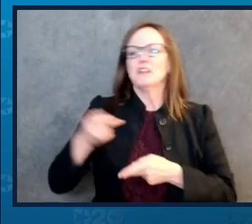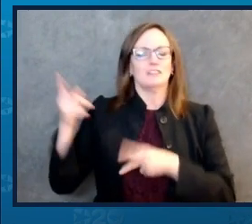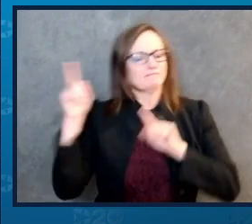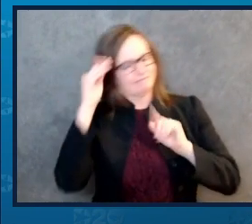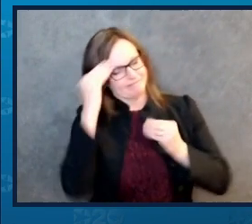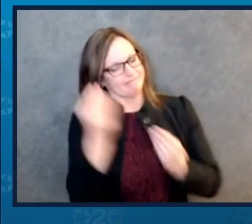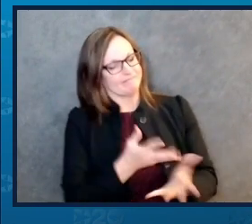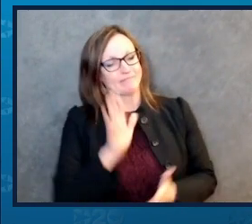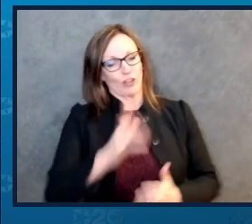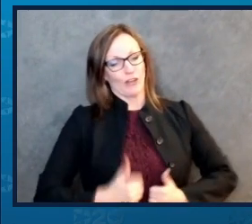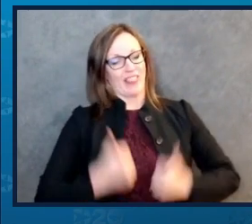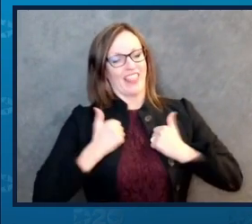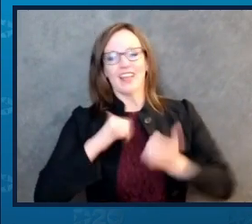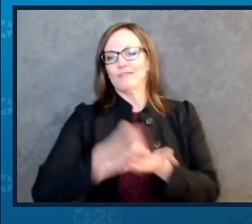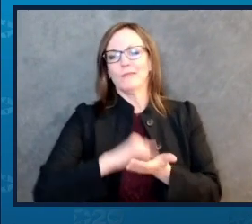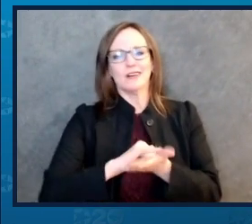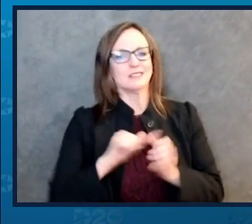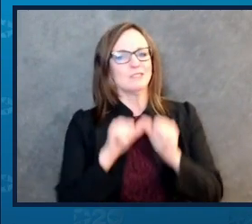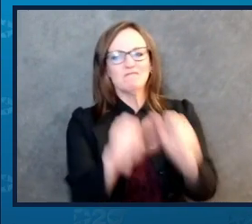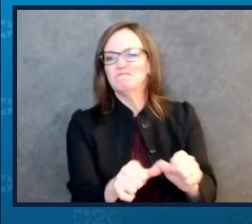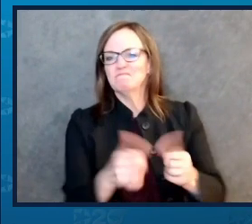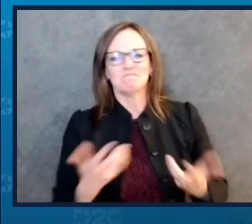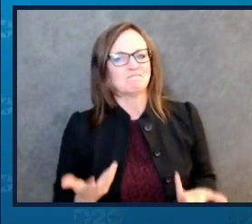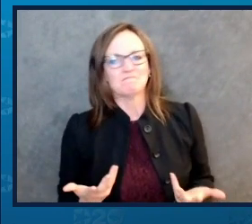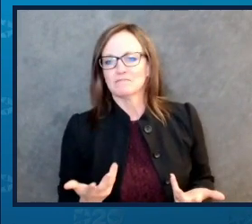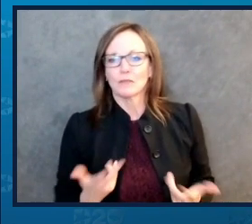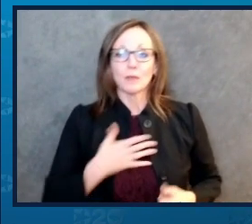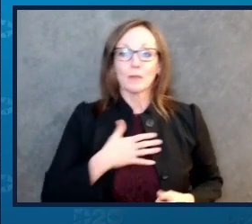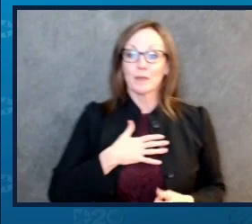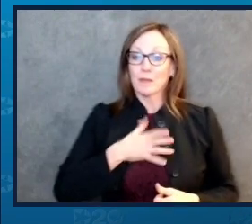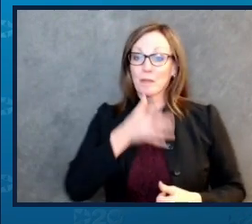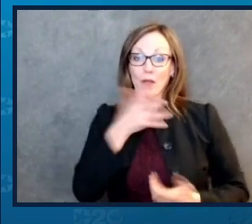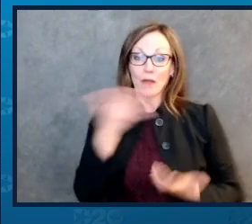MY MOTHER IS UNDOCUMENTED.